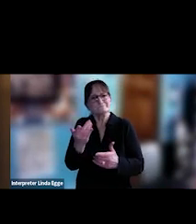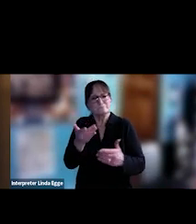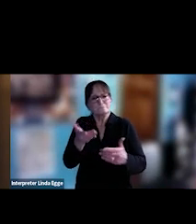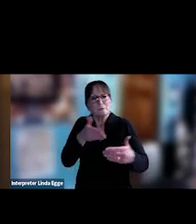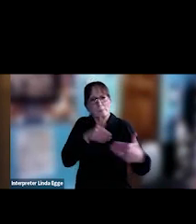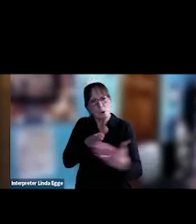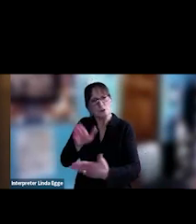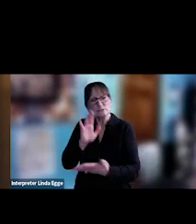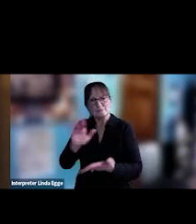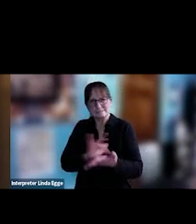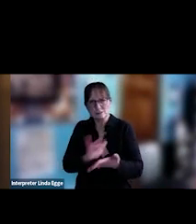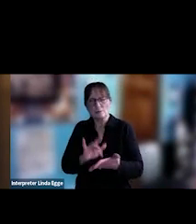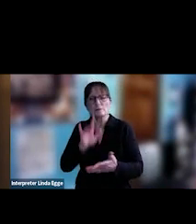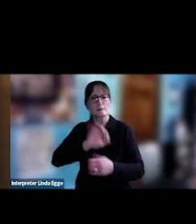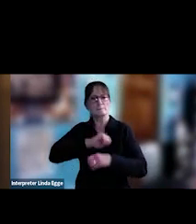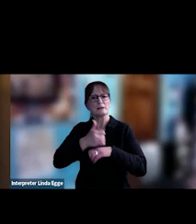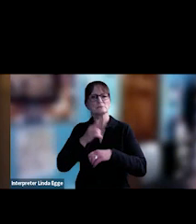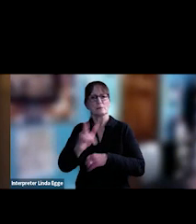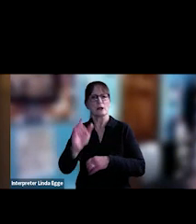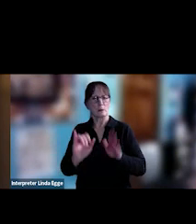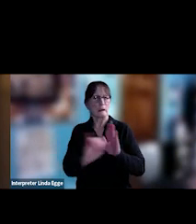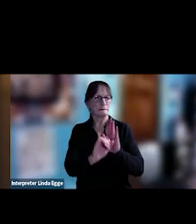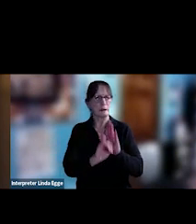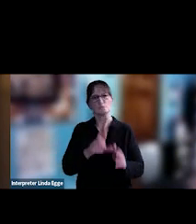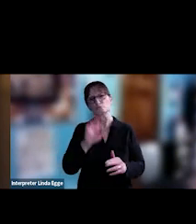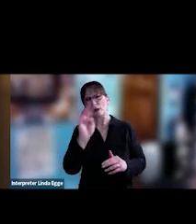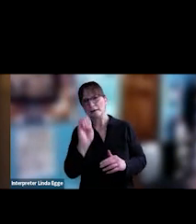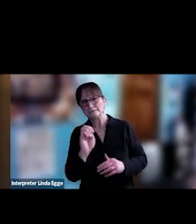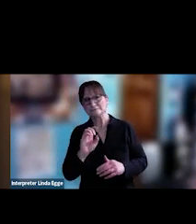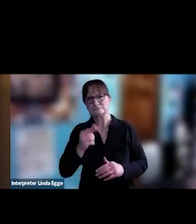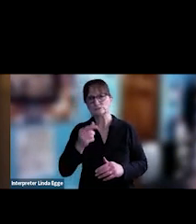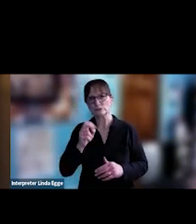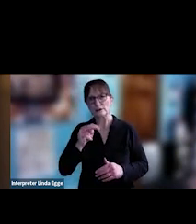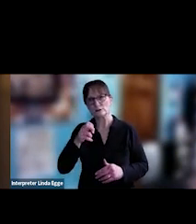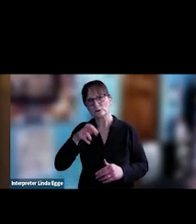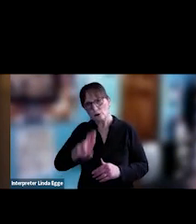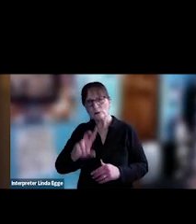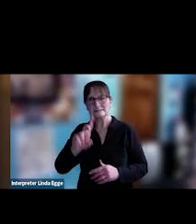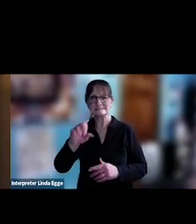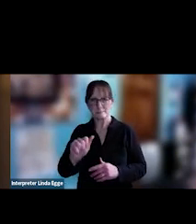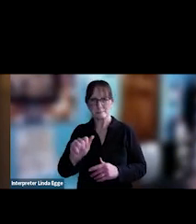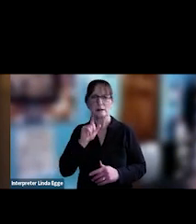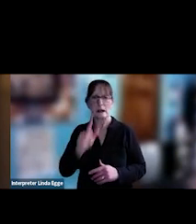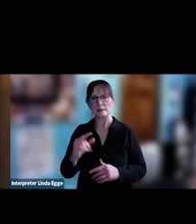based on other identities, such as race, gender, disability, and sexual orientation.